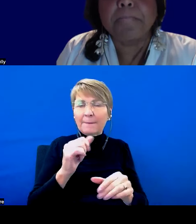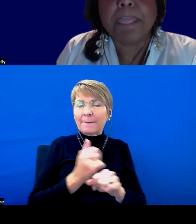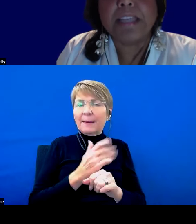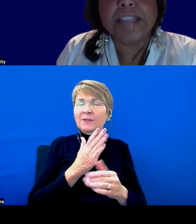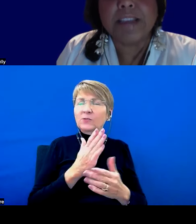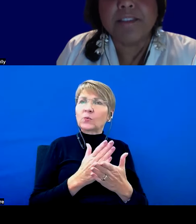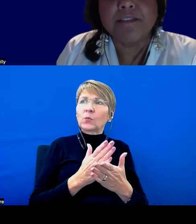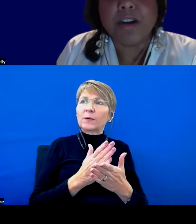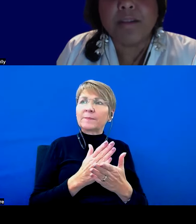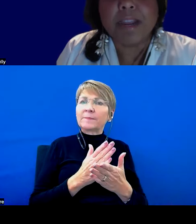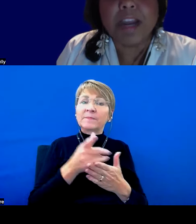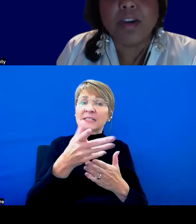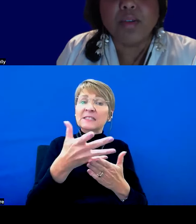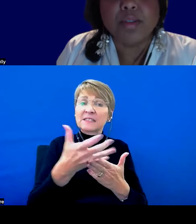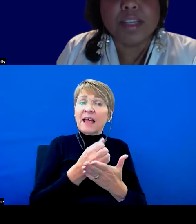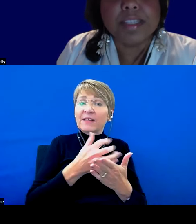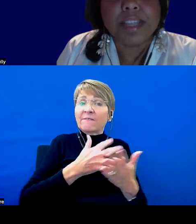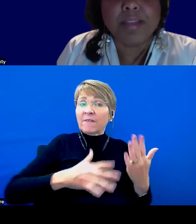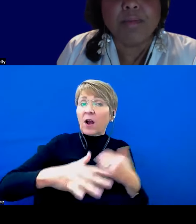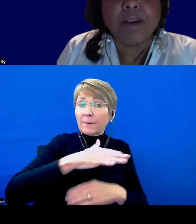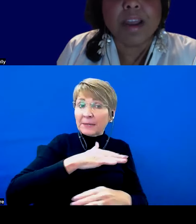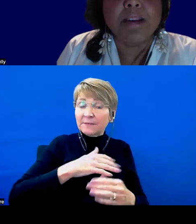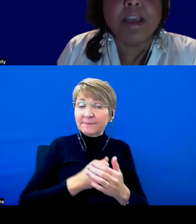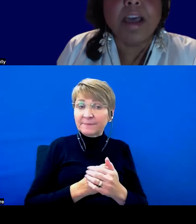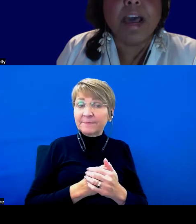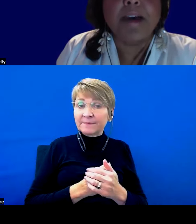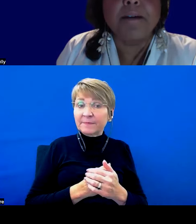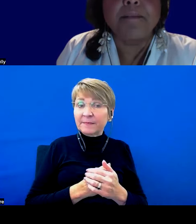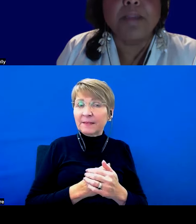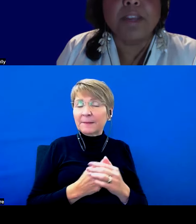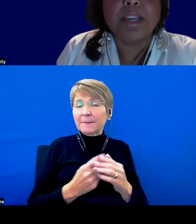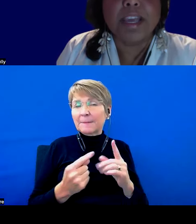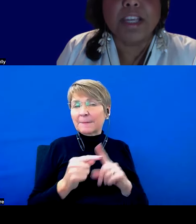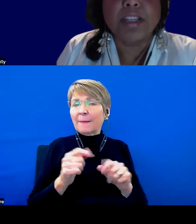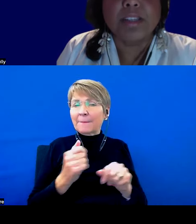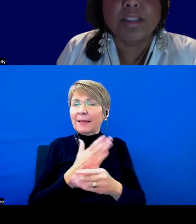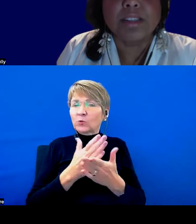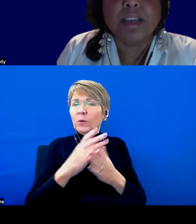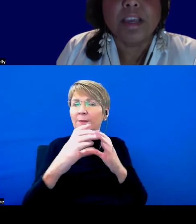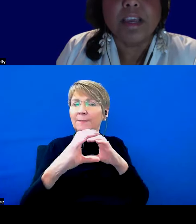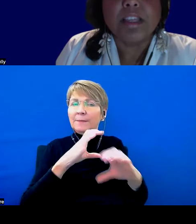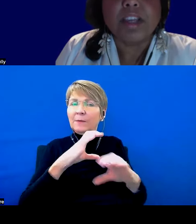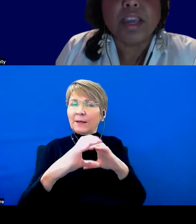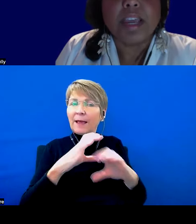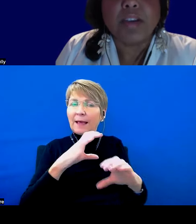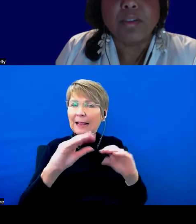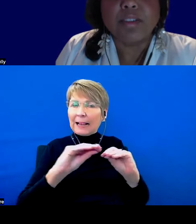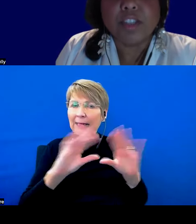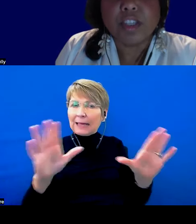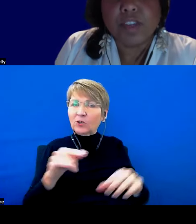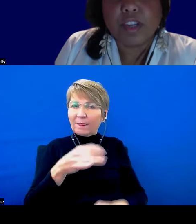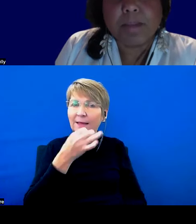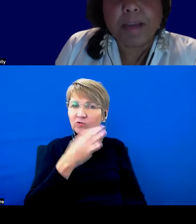a safe environment and also send the right communications. So in order for you to be able